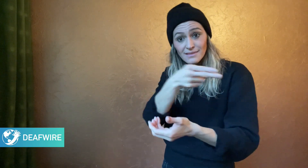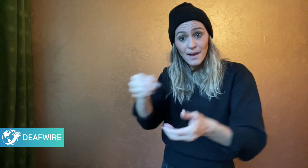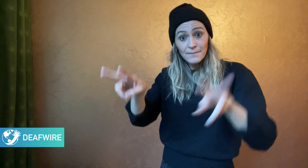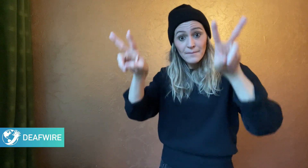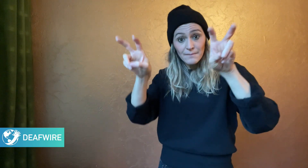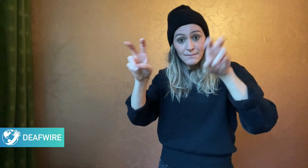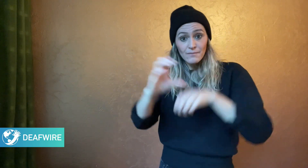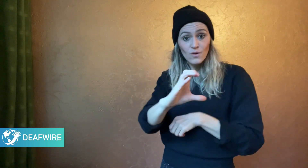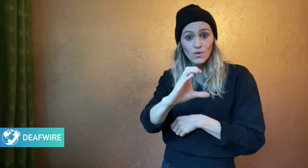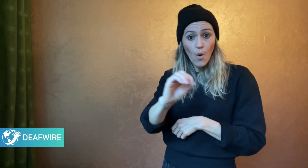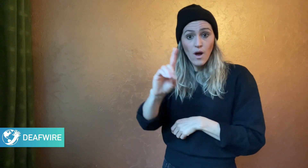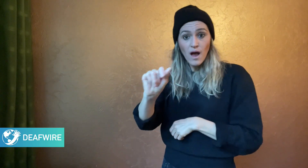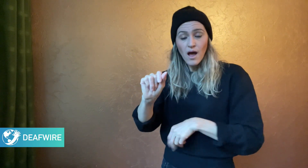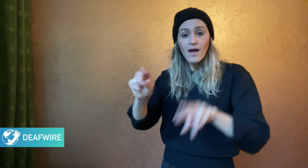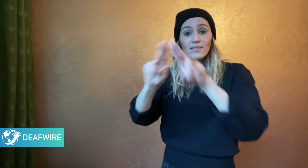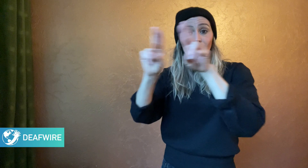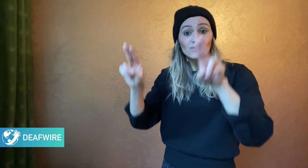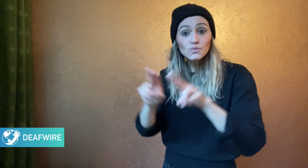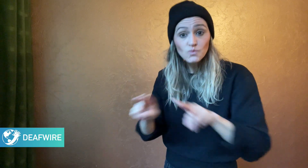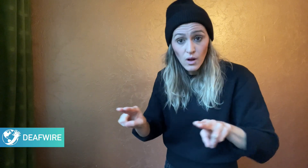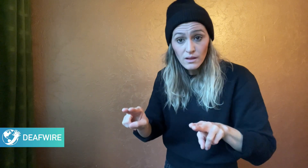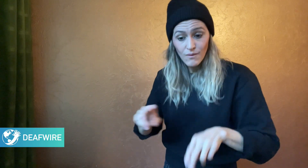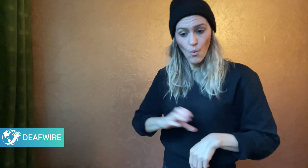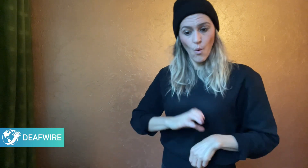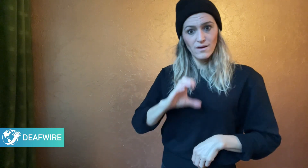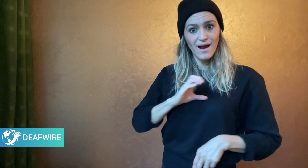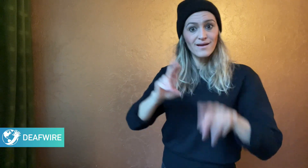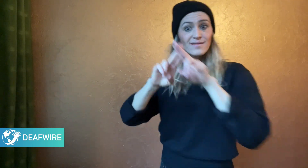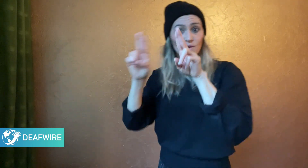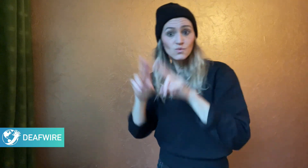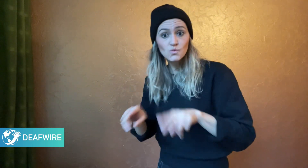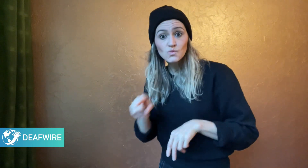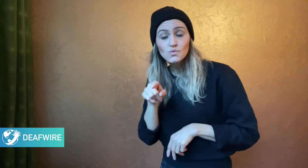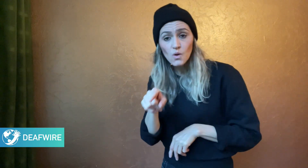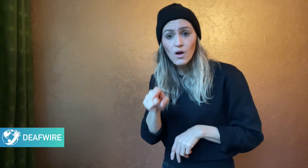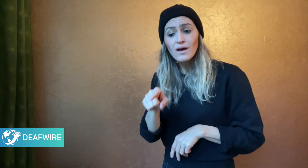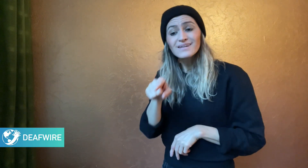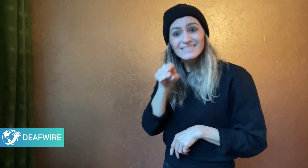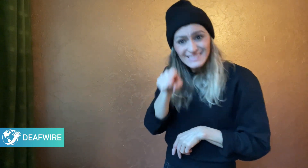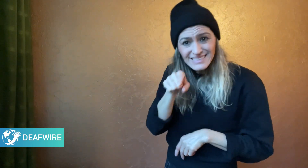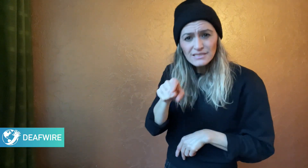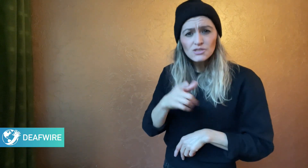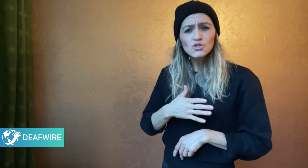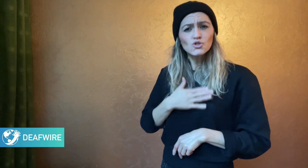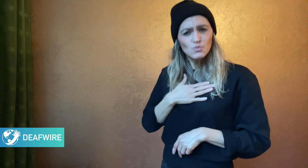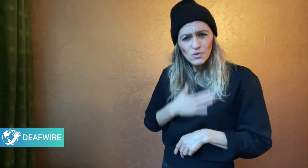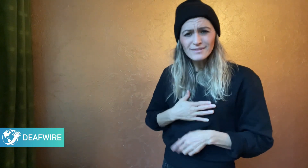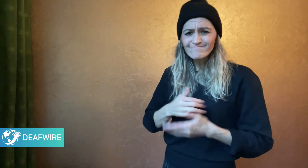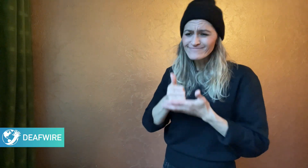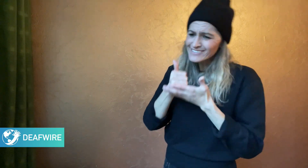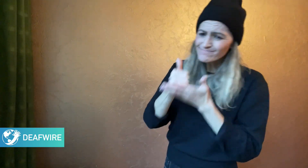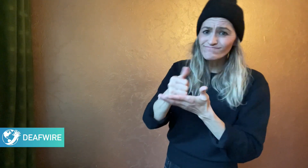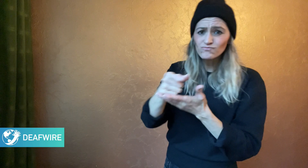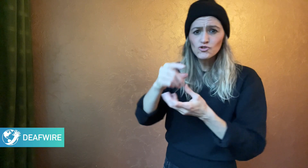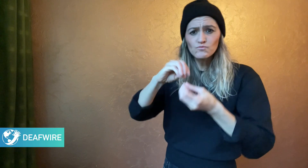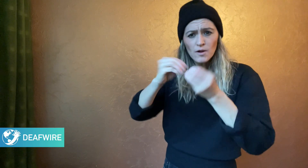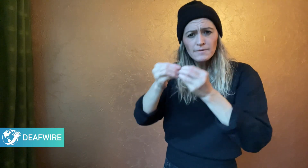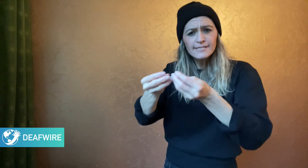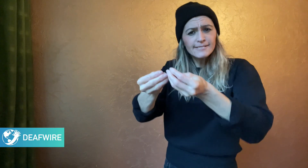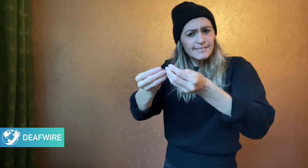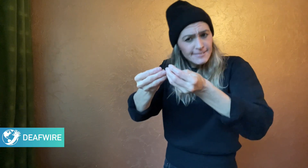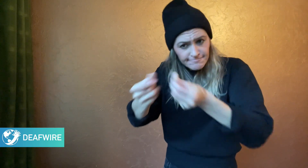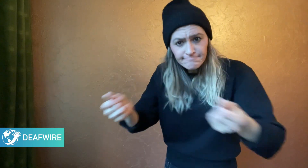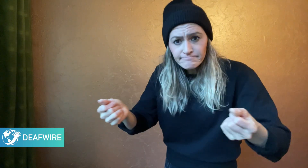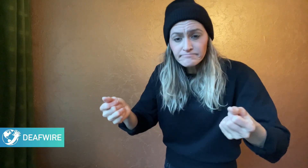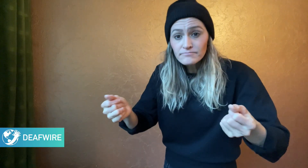who is trying to solve this problem, but many do not know